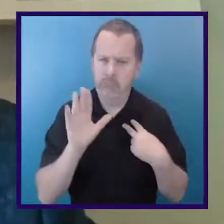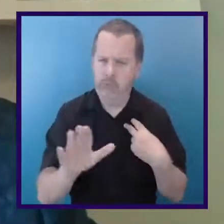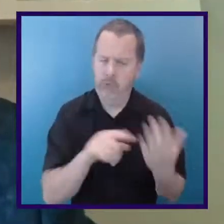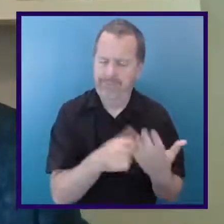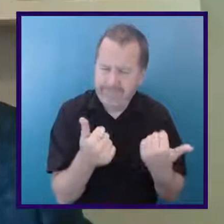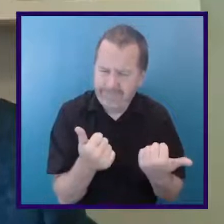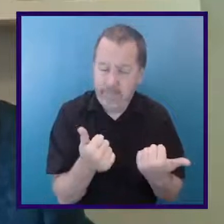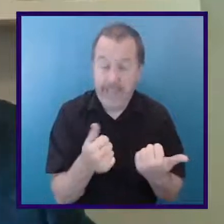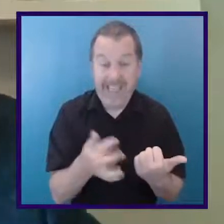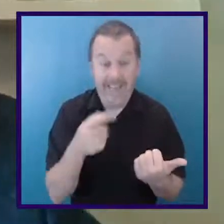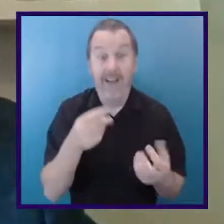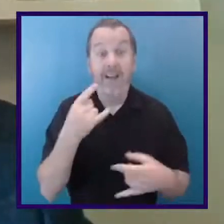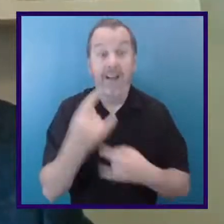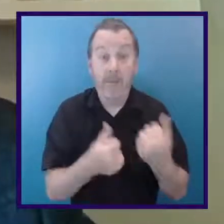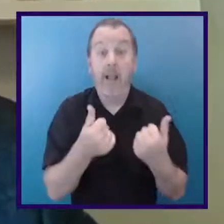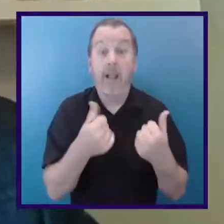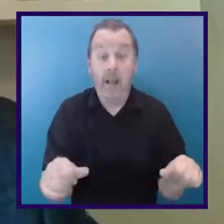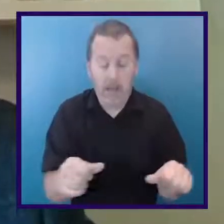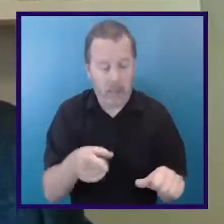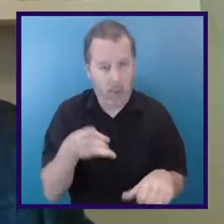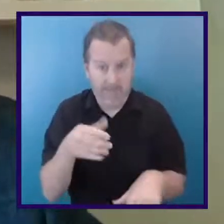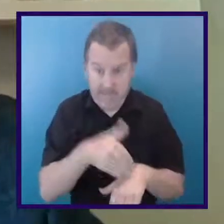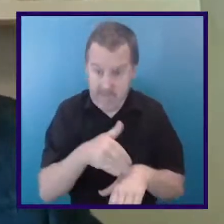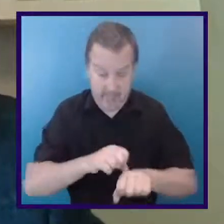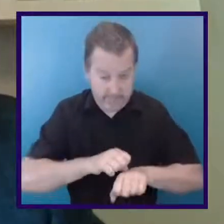And I can just imagine the transformative impact that this could have on all primary